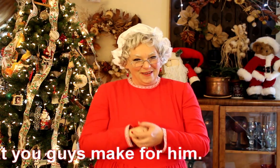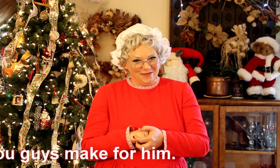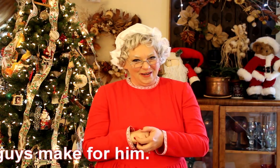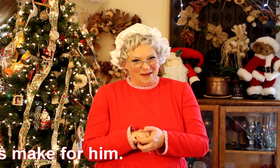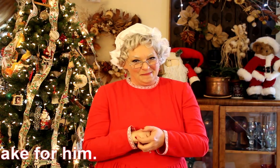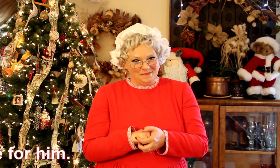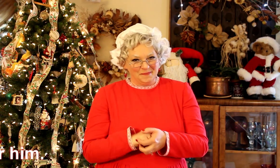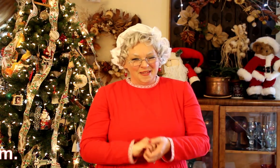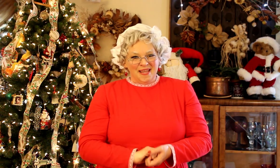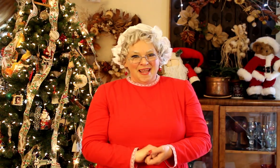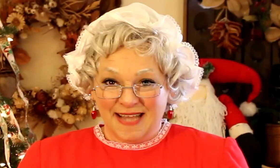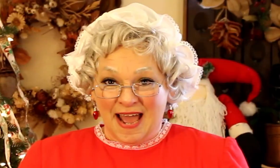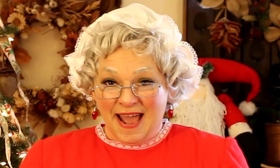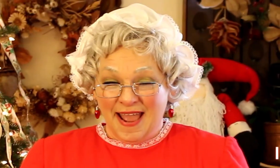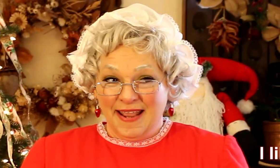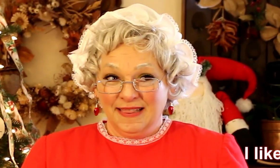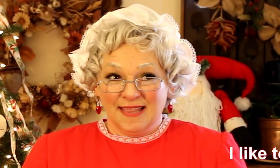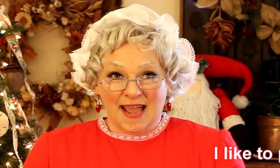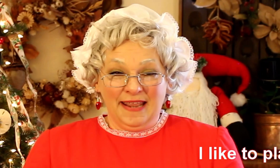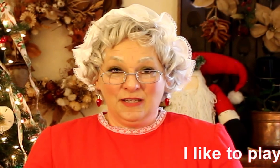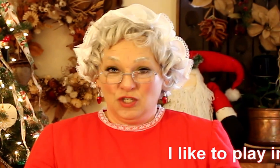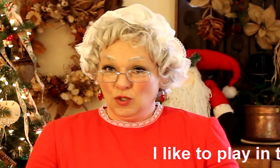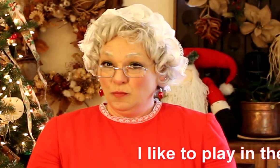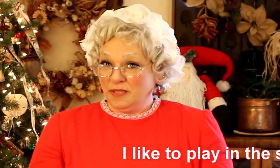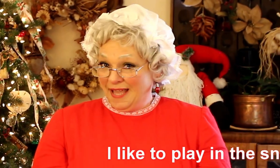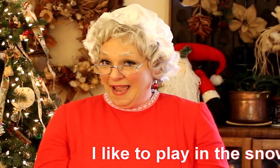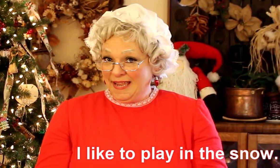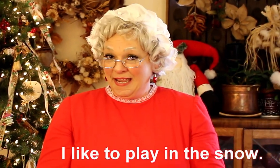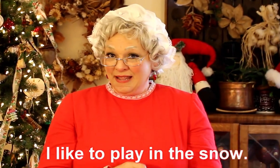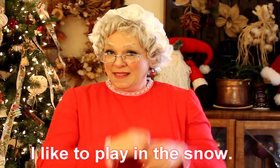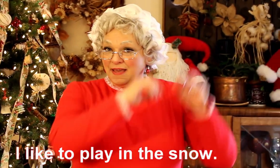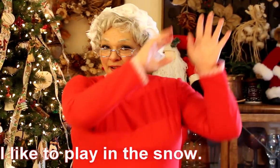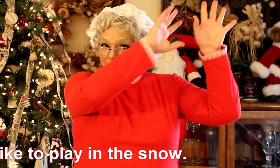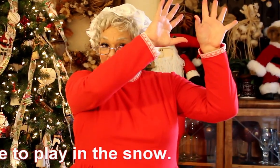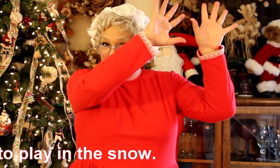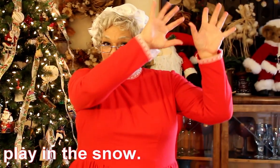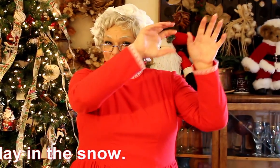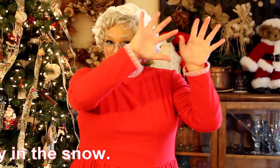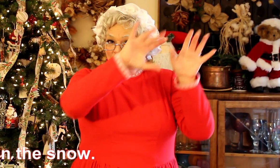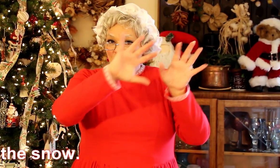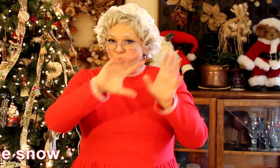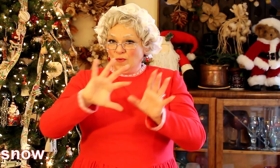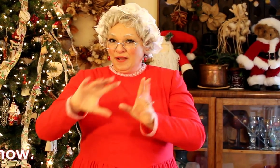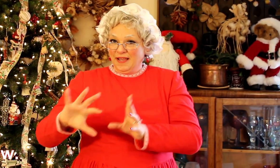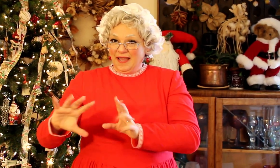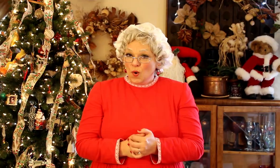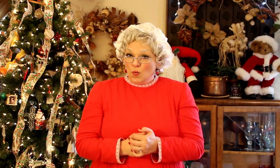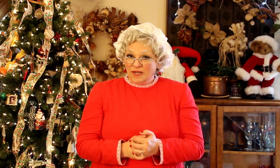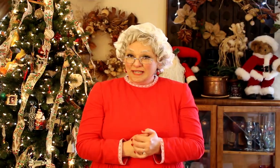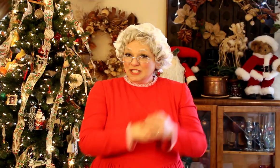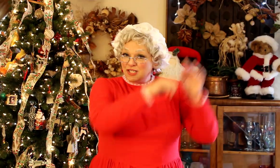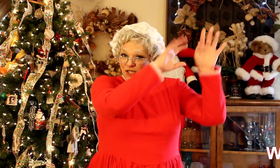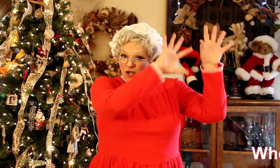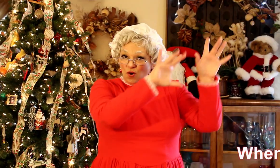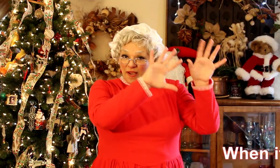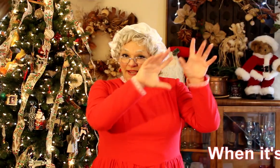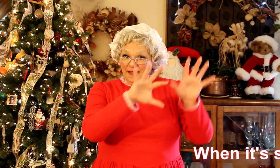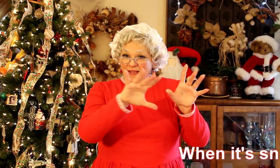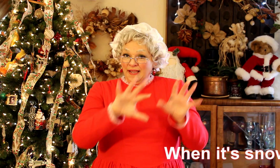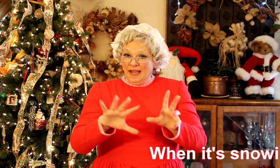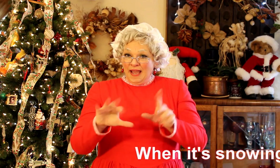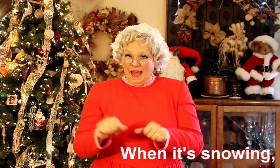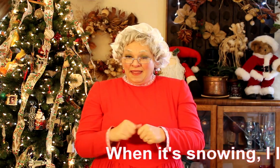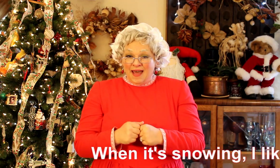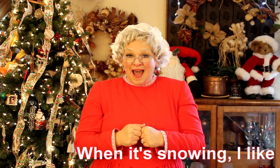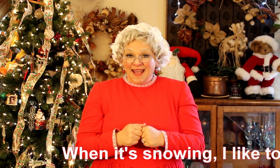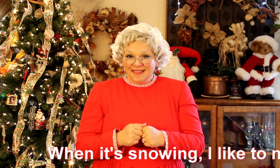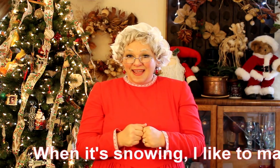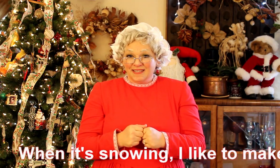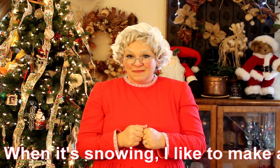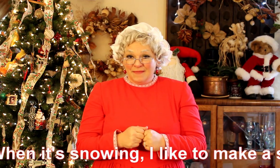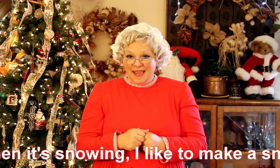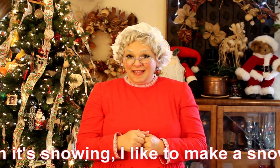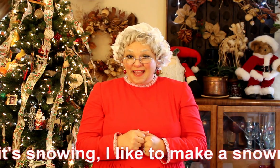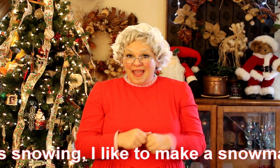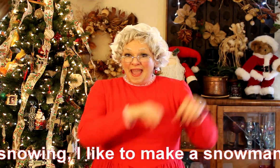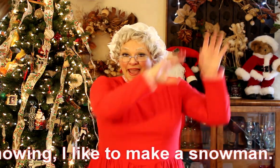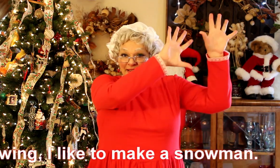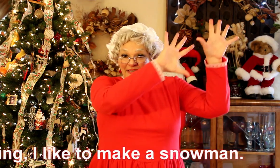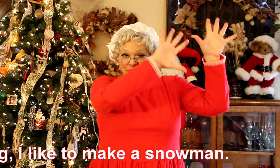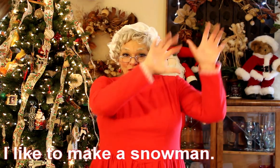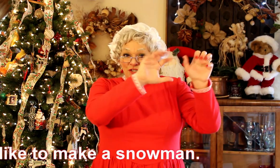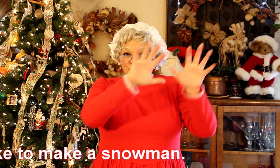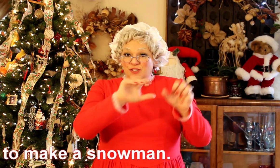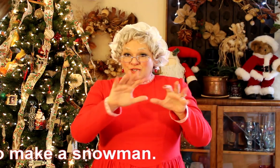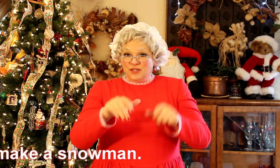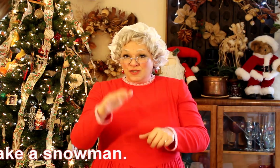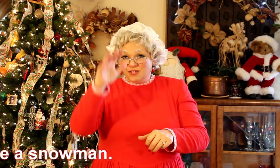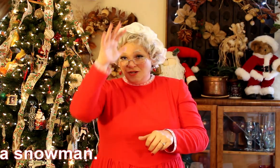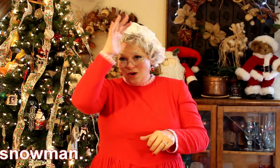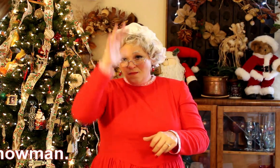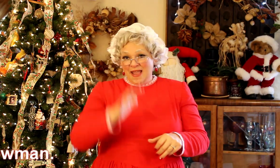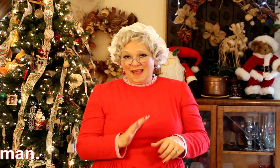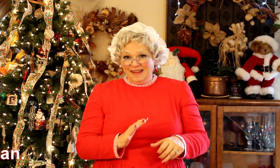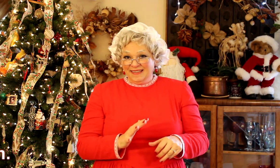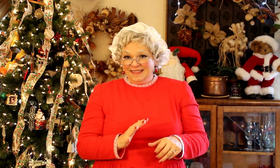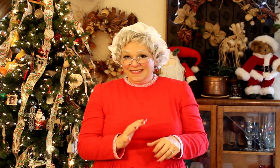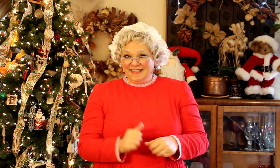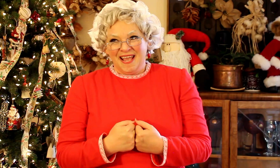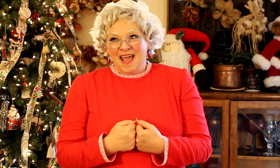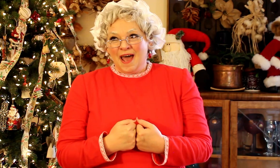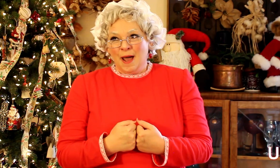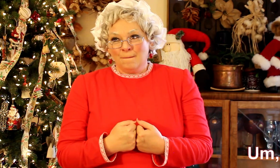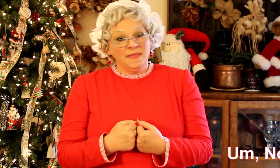for him. I like to play in the snow. When it's snowing, I like to make a snowman. Um,